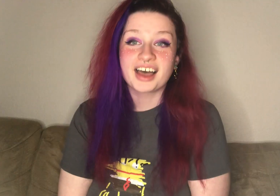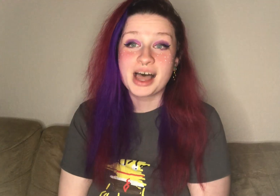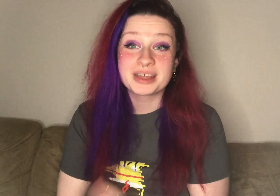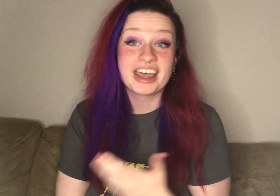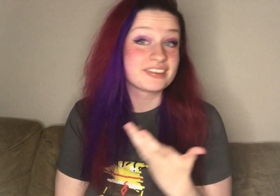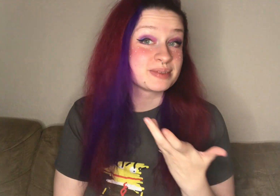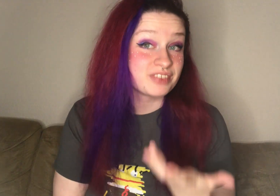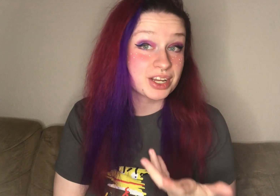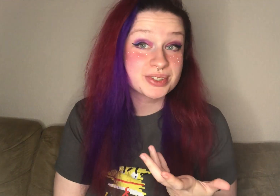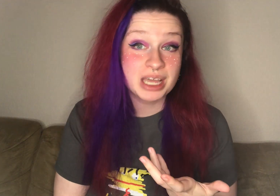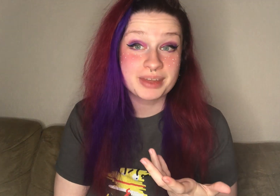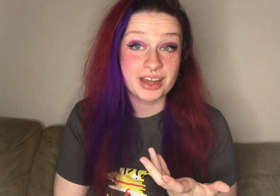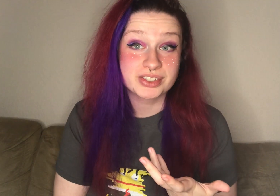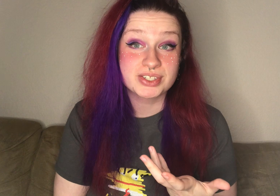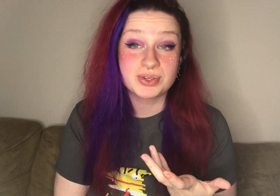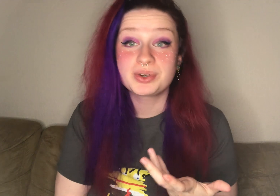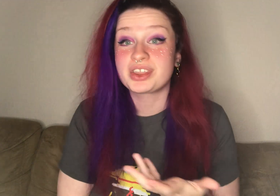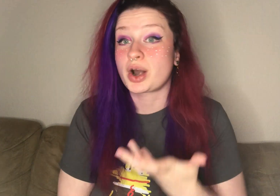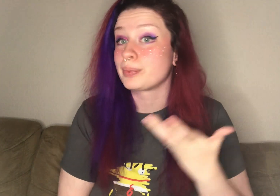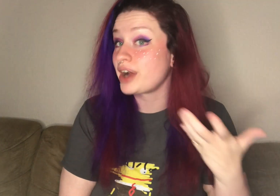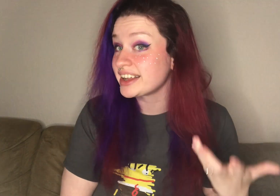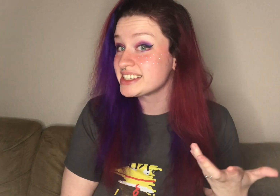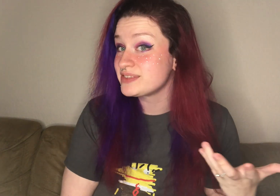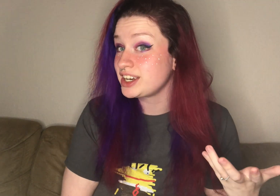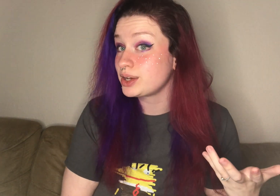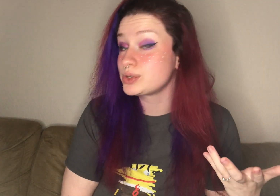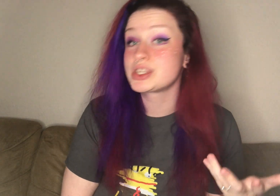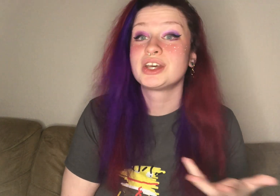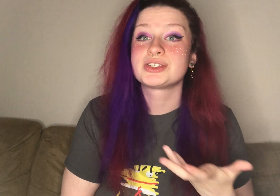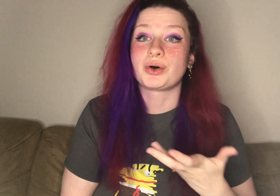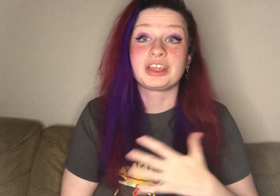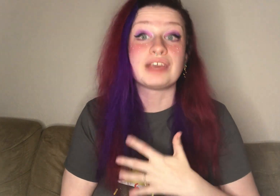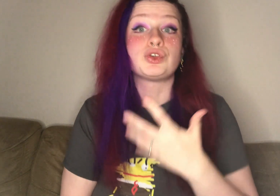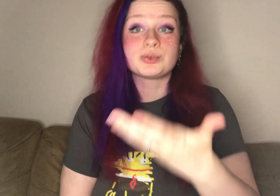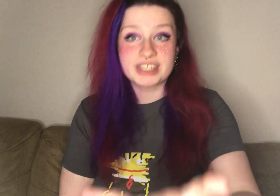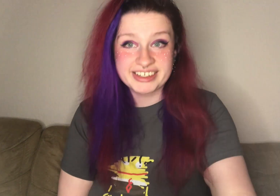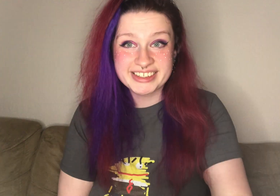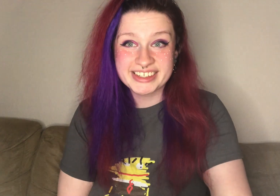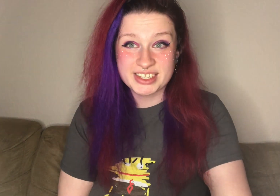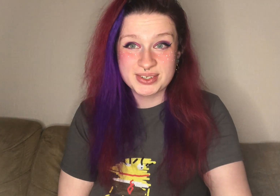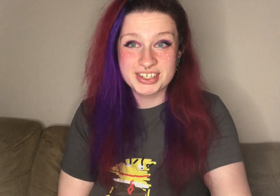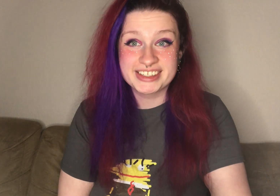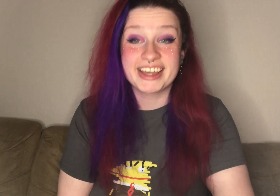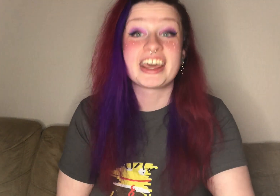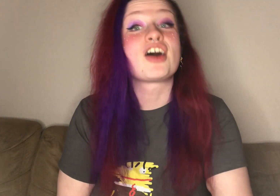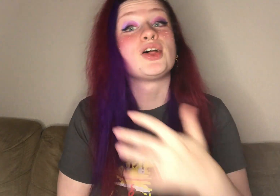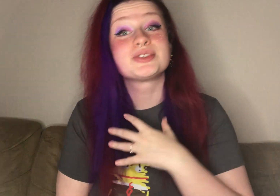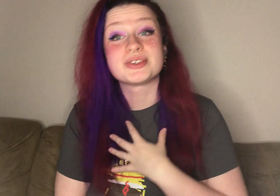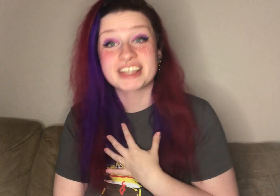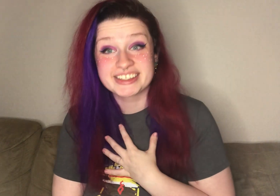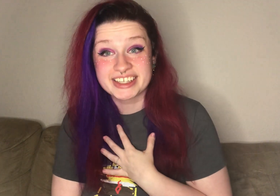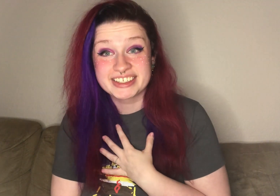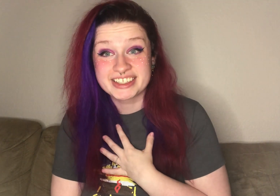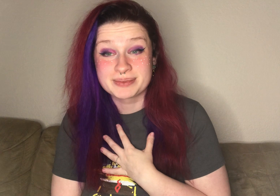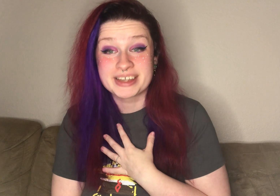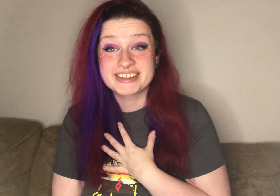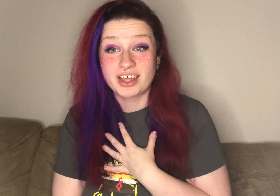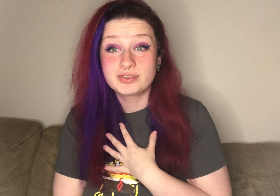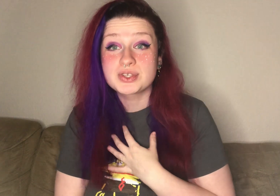i'm gonna have some videos coming out soon that are practice videos so i'll give you sentences that you should sign and i'll also sign sentences myself so that